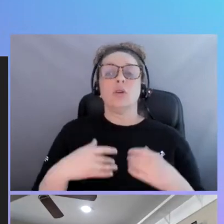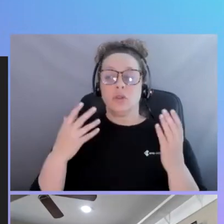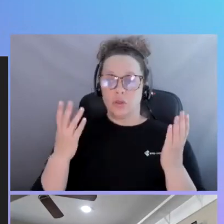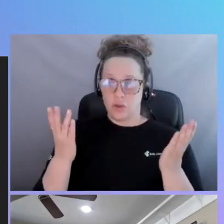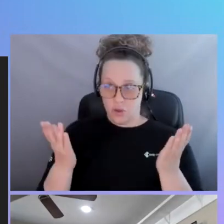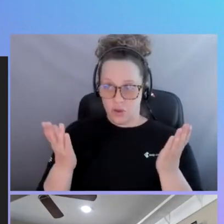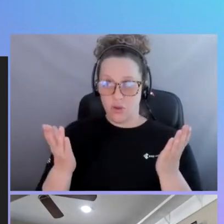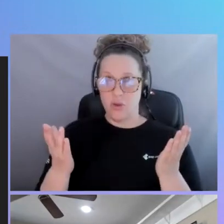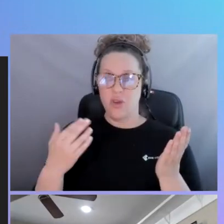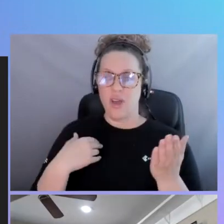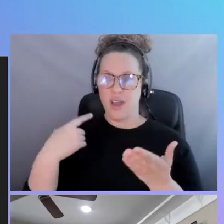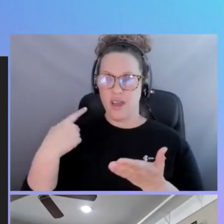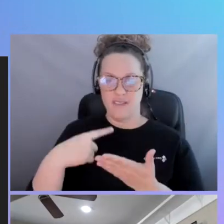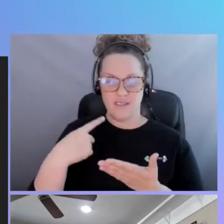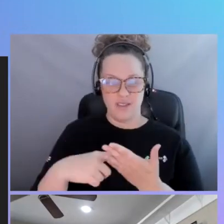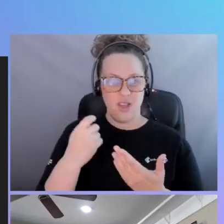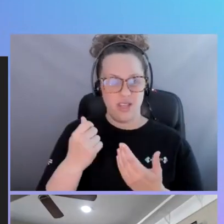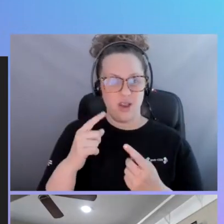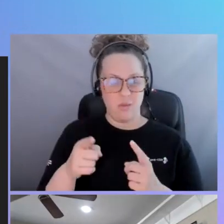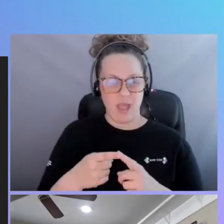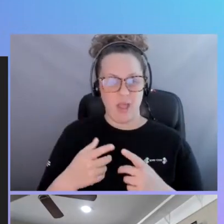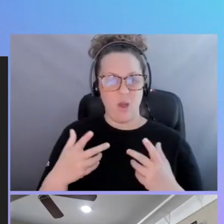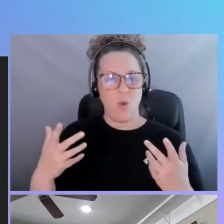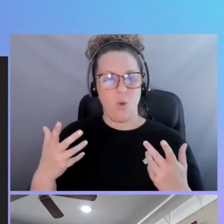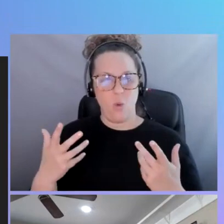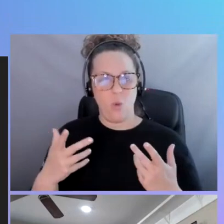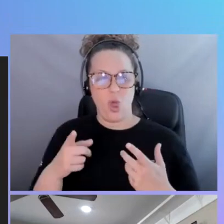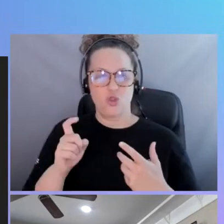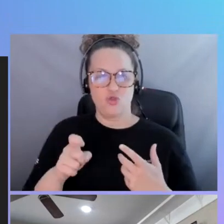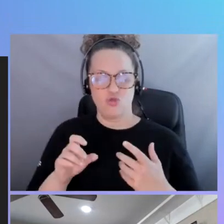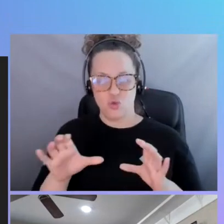a little bit about what what you should do and being prepared at